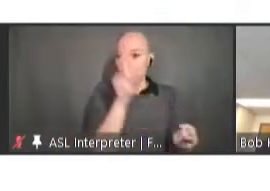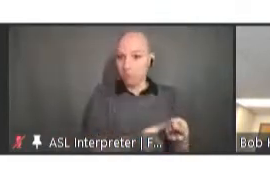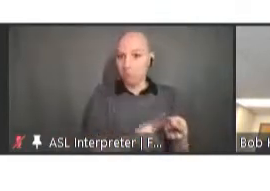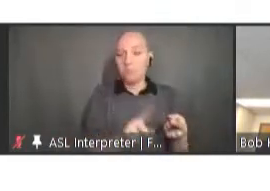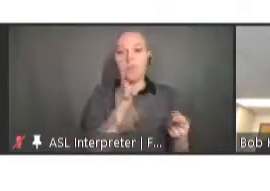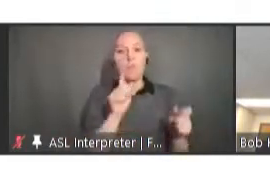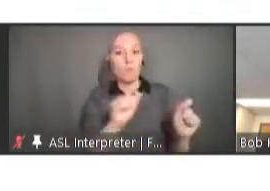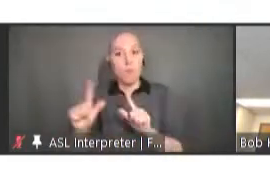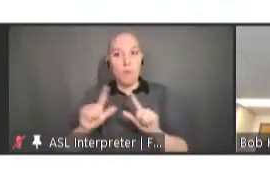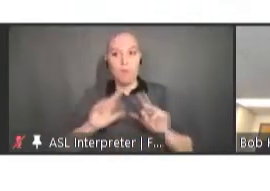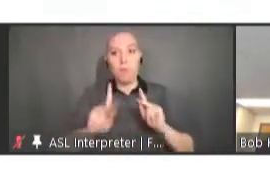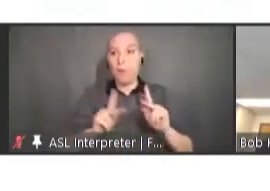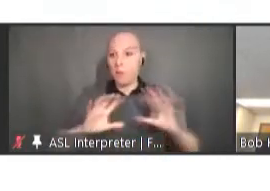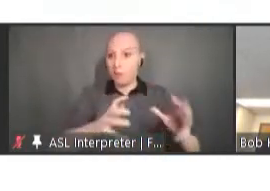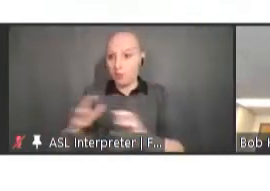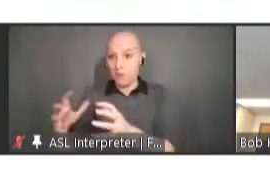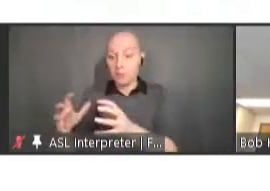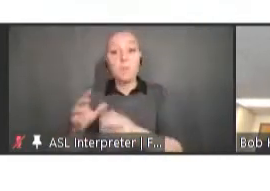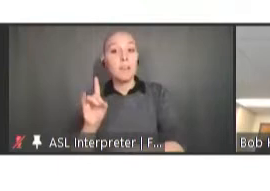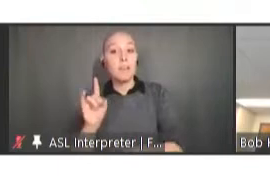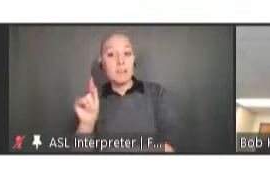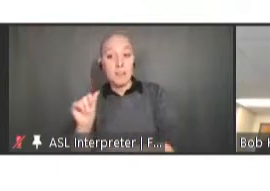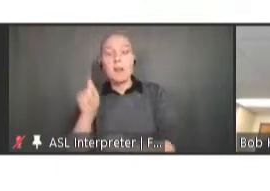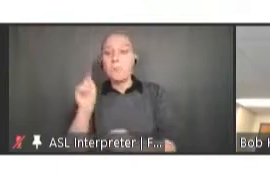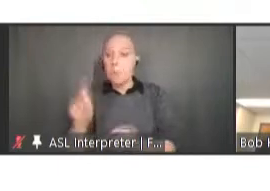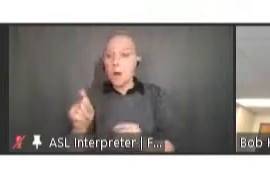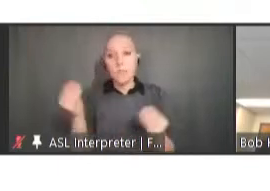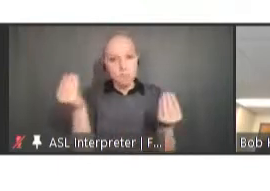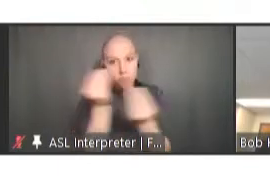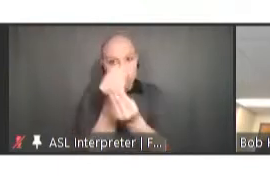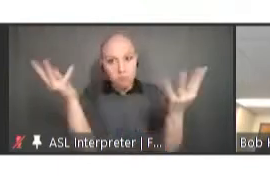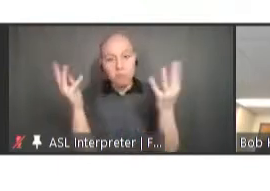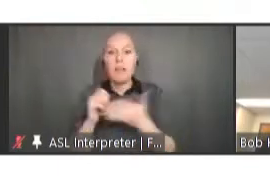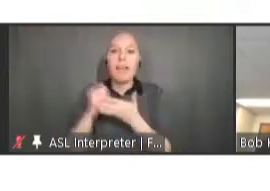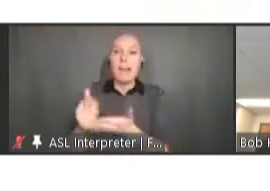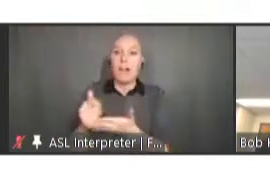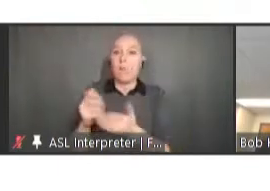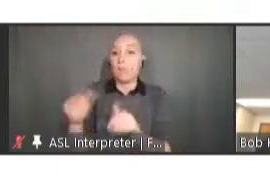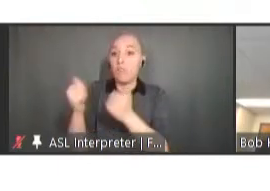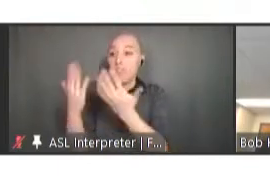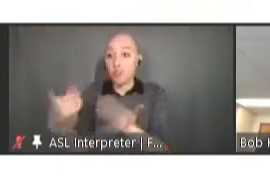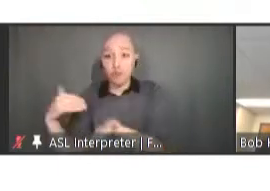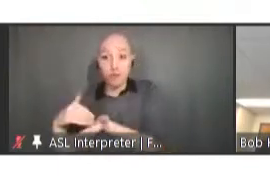be widely disseminated to help providers and patients maximize vaccine uptake and minimize